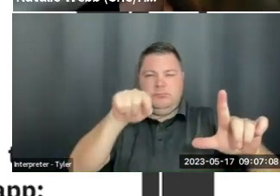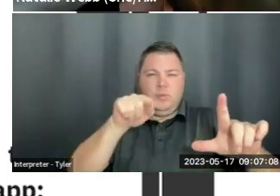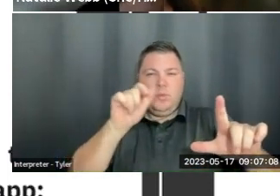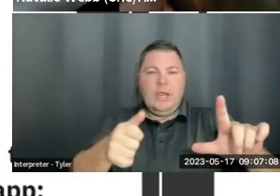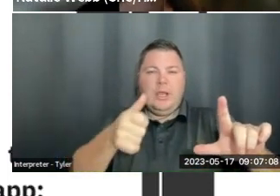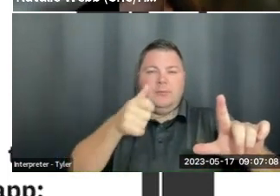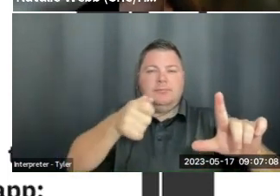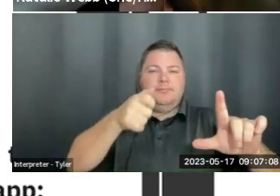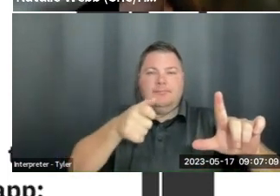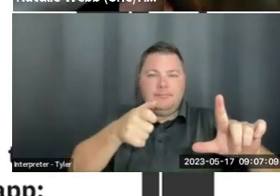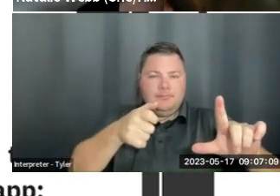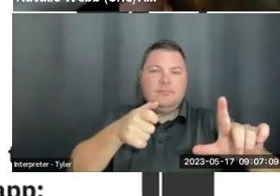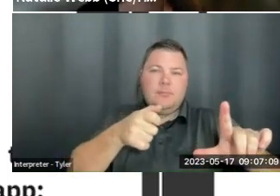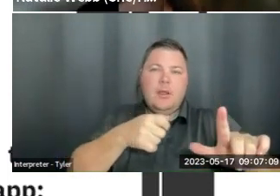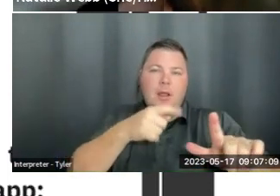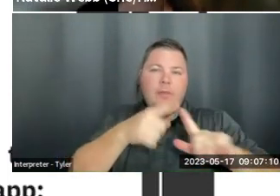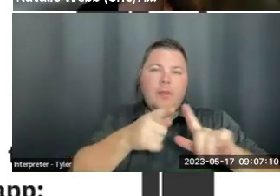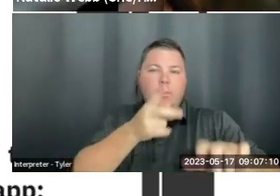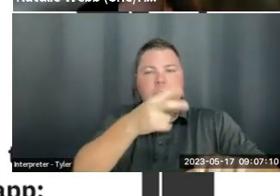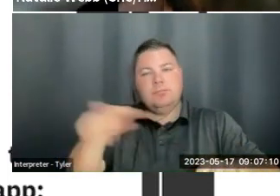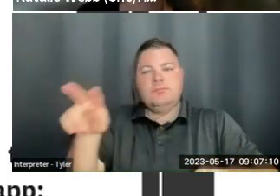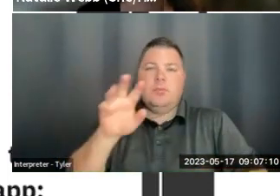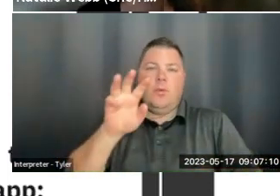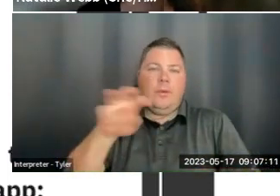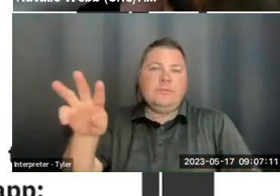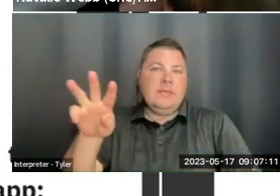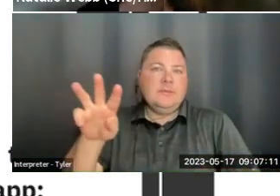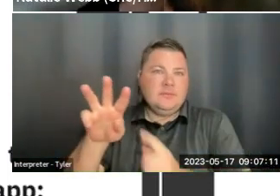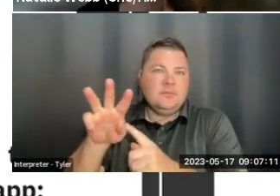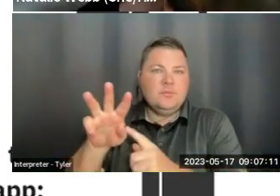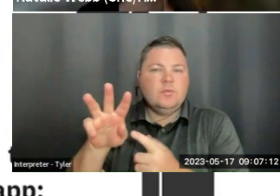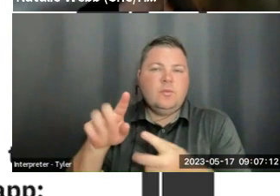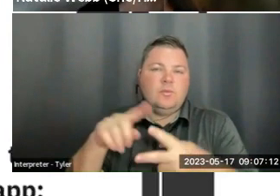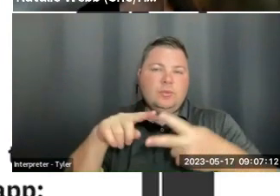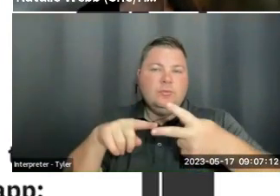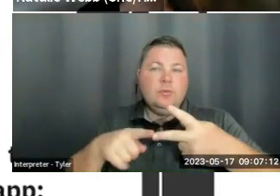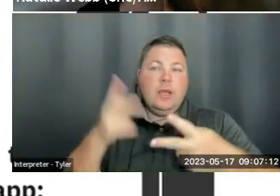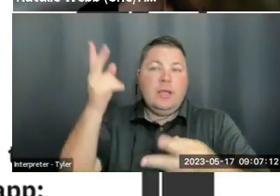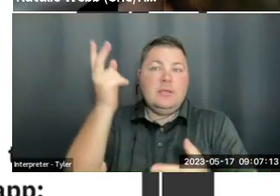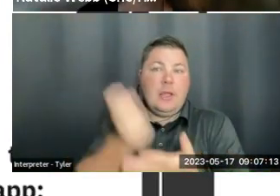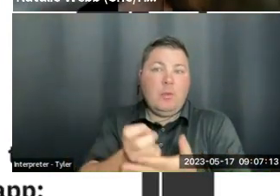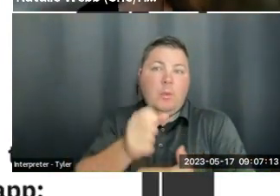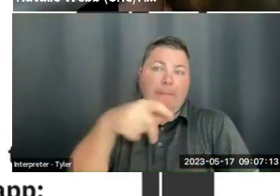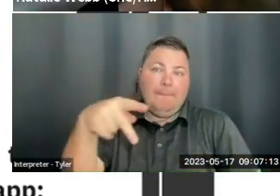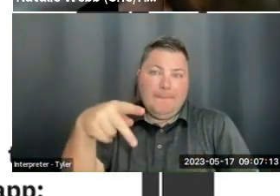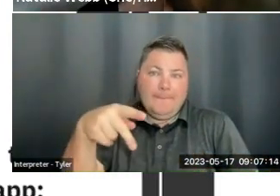center of the screen. You can scan that and it will take